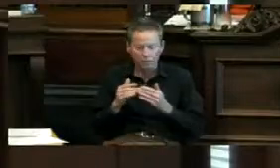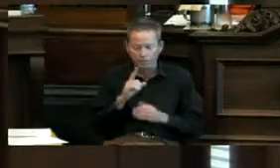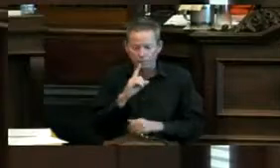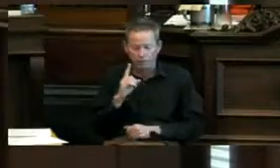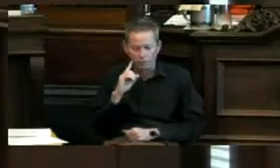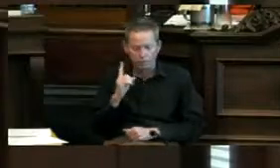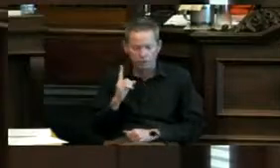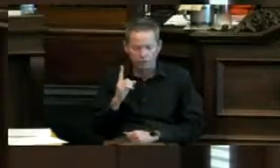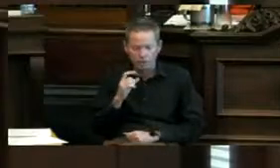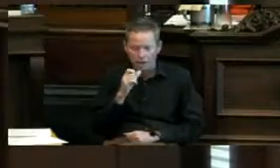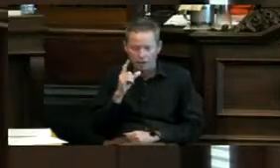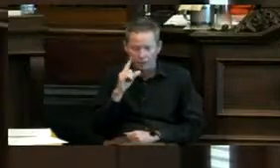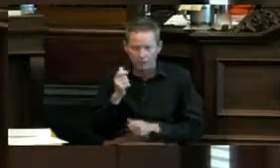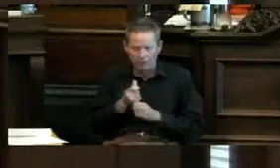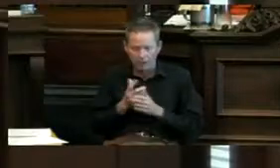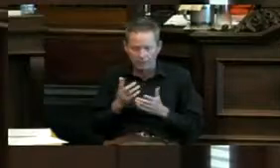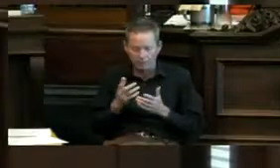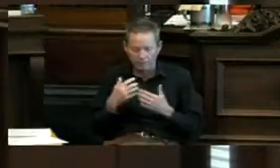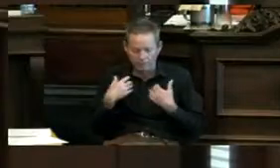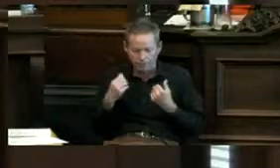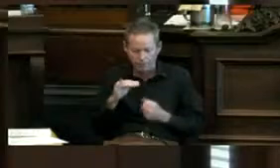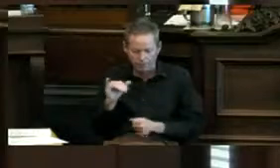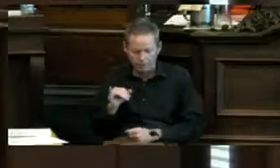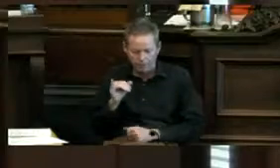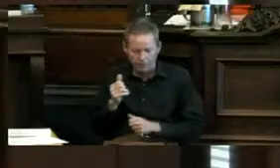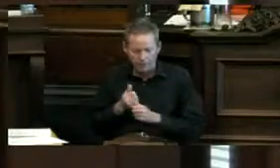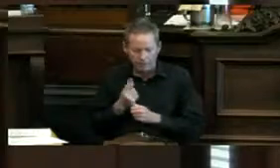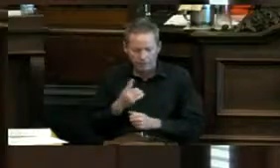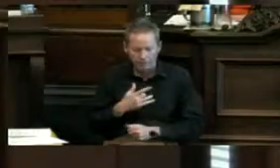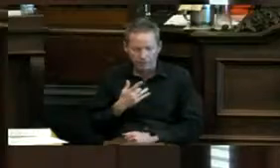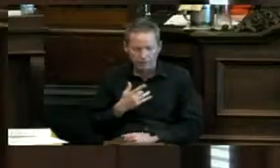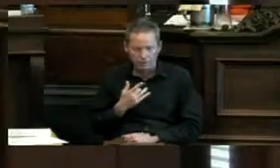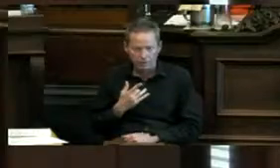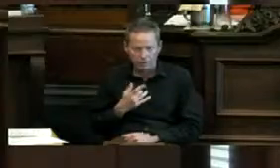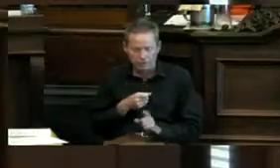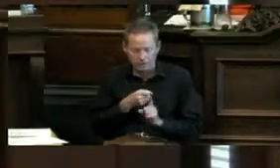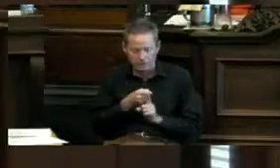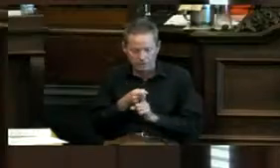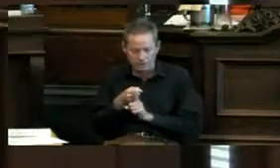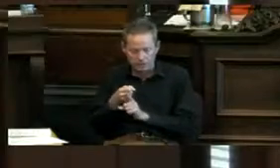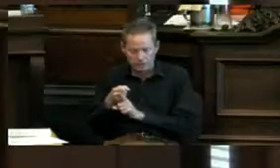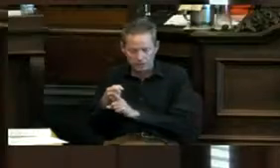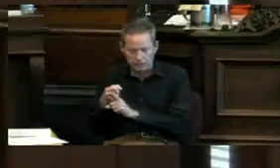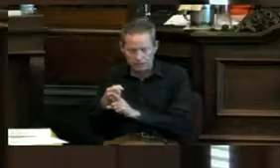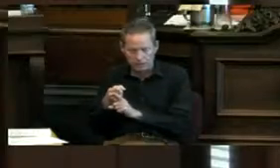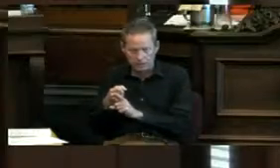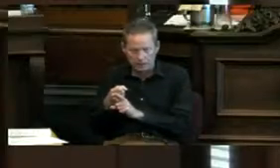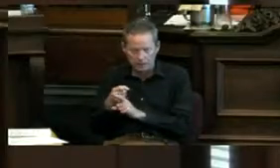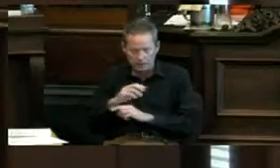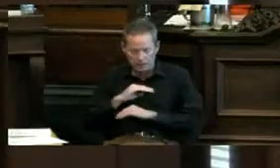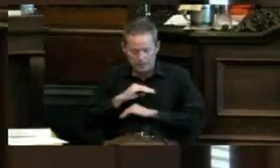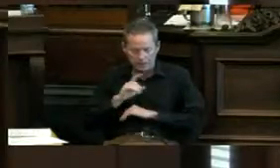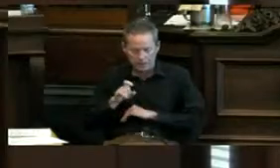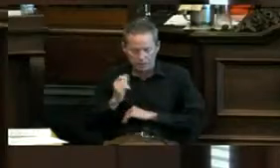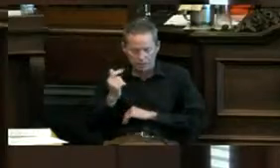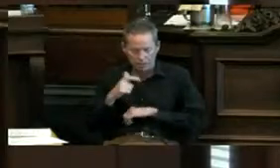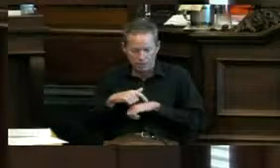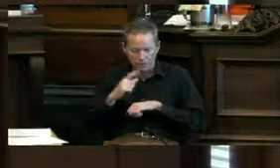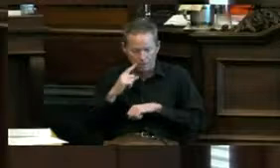why I asked for this presentation now specifically is because I, although you you certainly heard I don't think